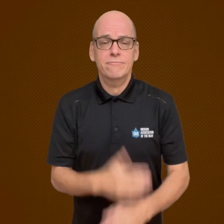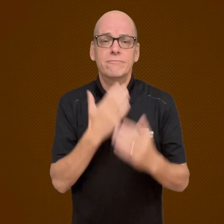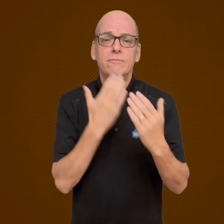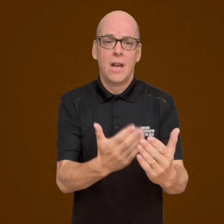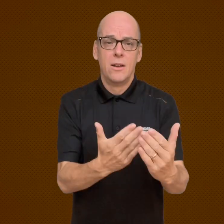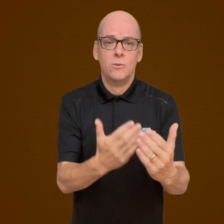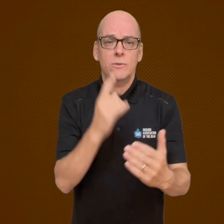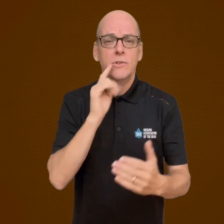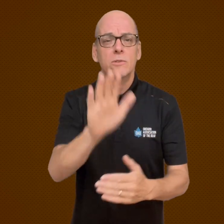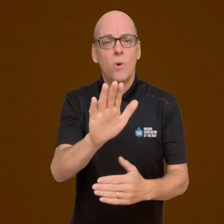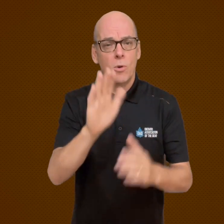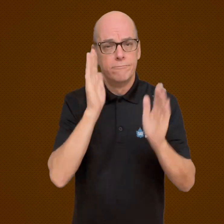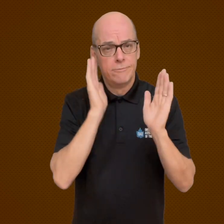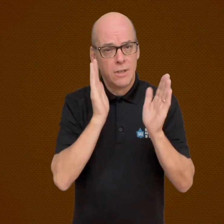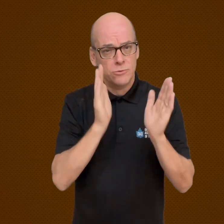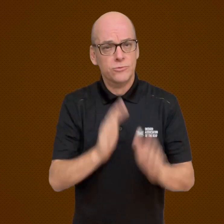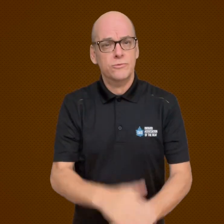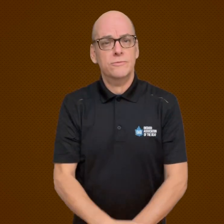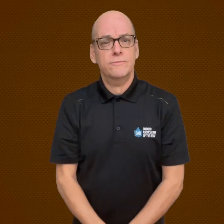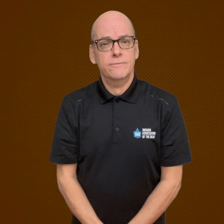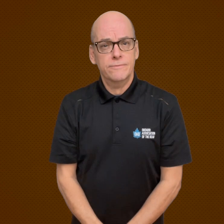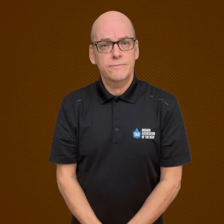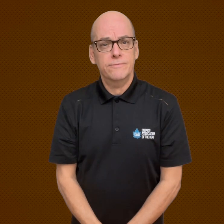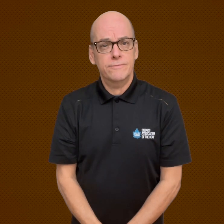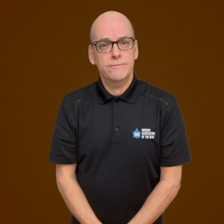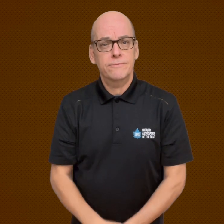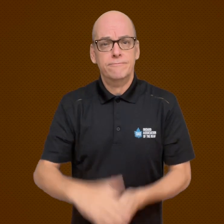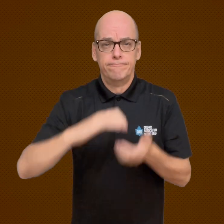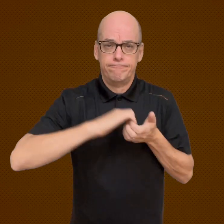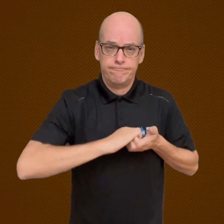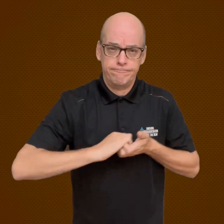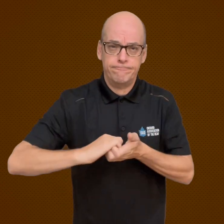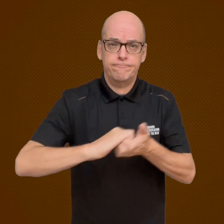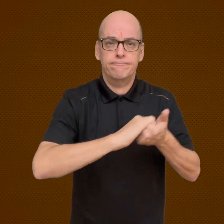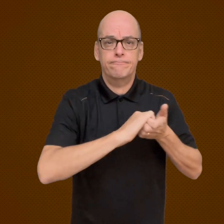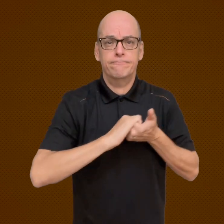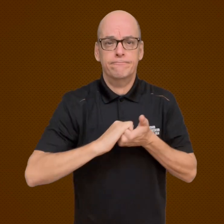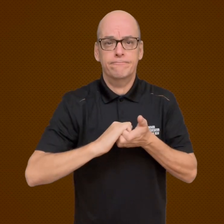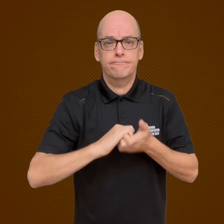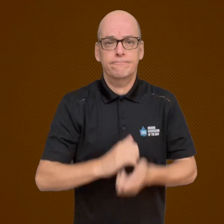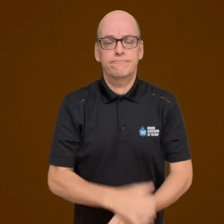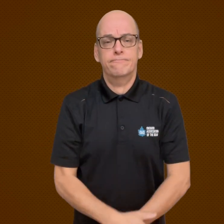Thank you for taking the time to watch this video.